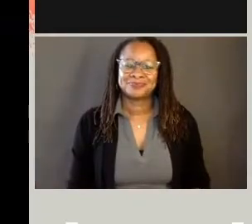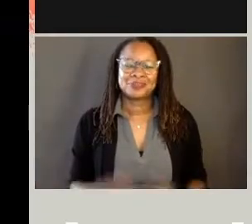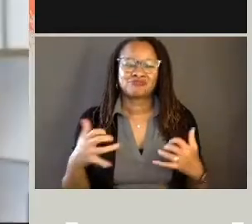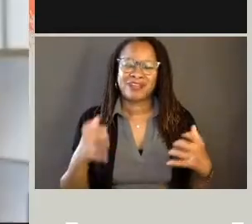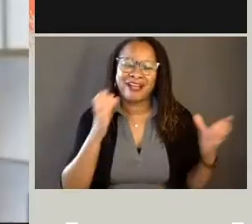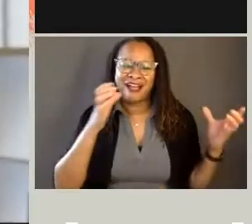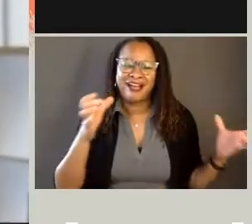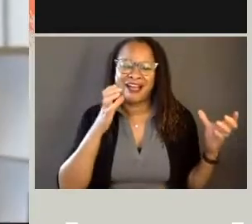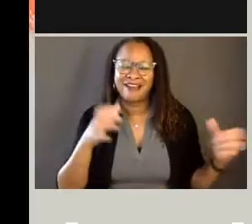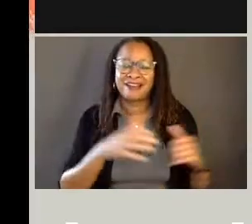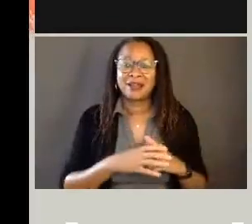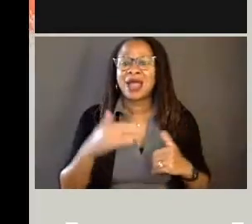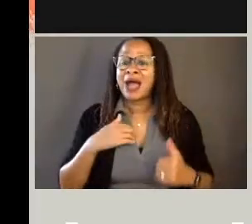(congregation singing) I'm Mackenzie.